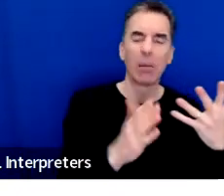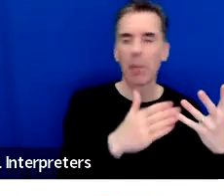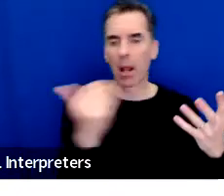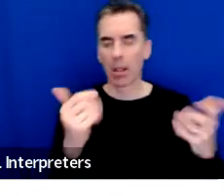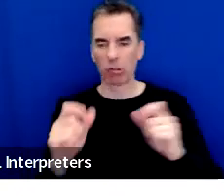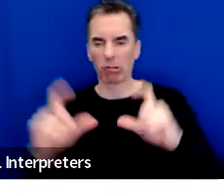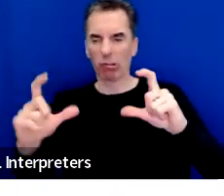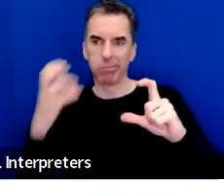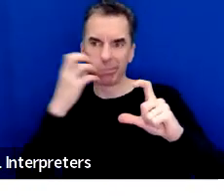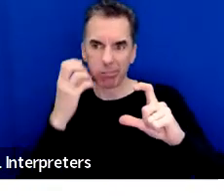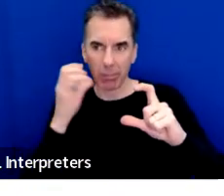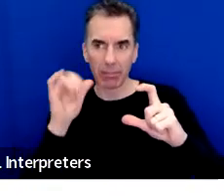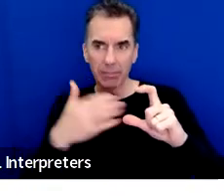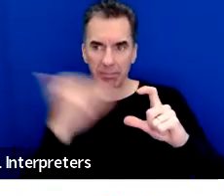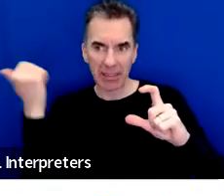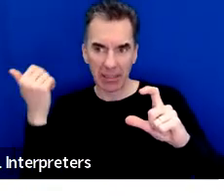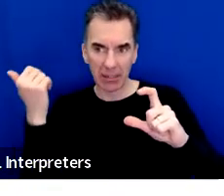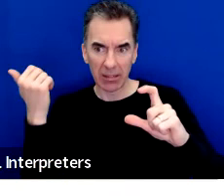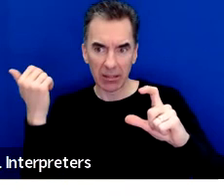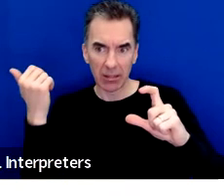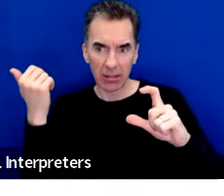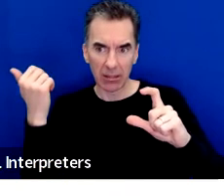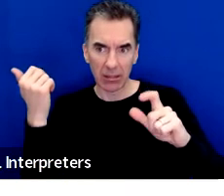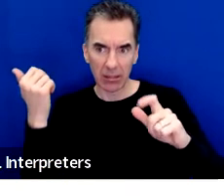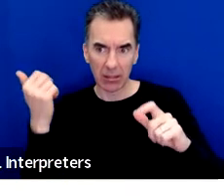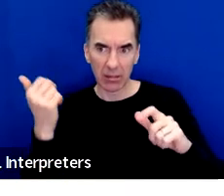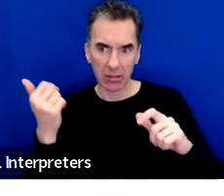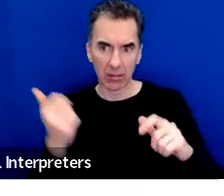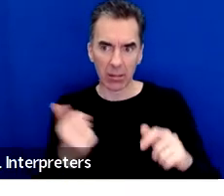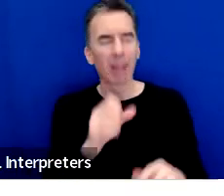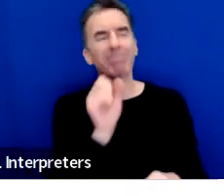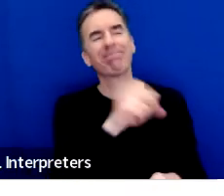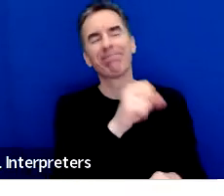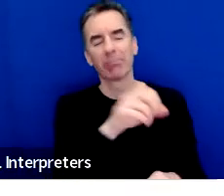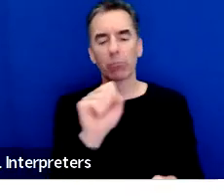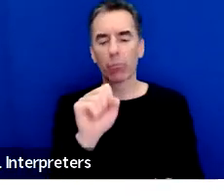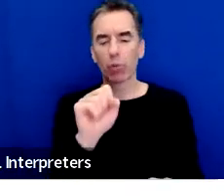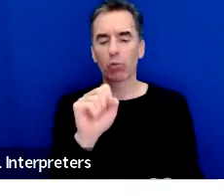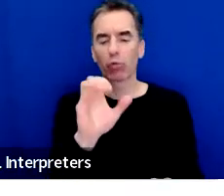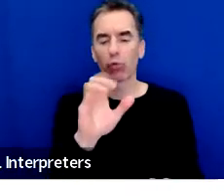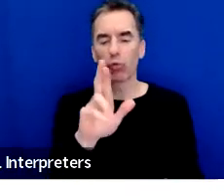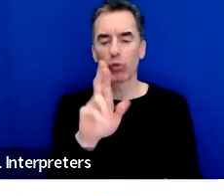right? So to highlight something, you know, highlight. Yeah. Yeah. A screen reader is not going to is not going to pick that up at all.